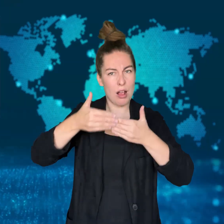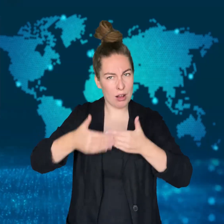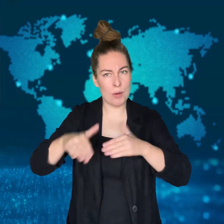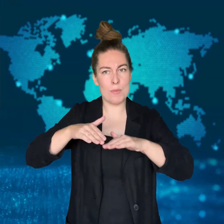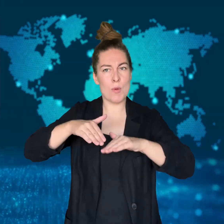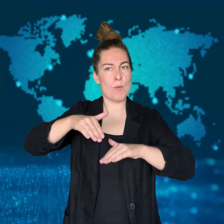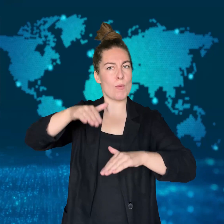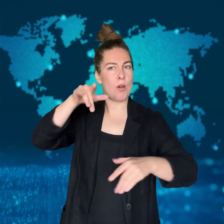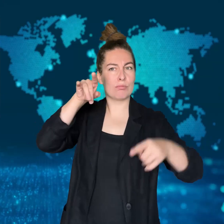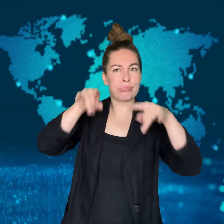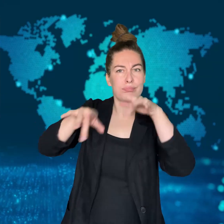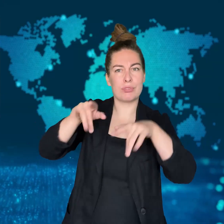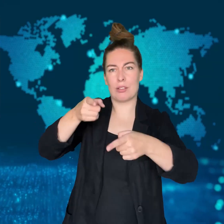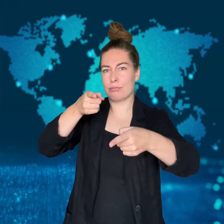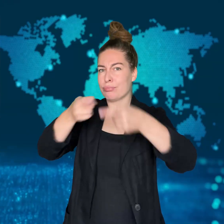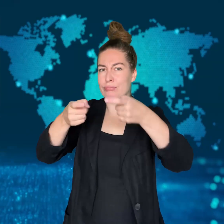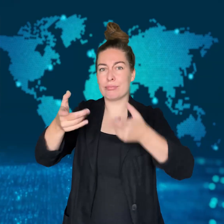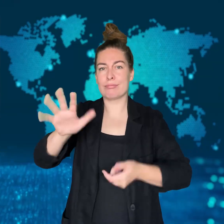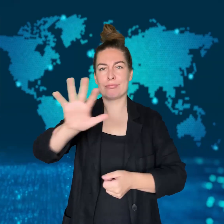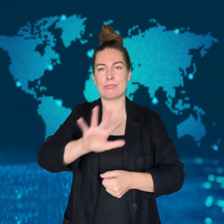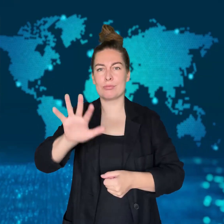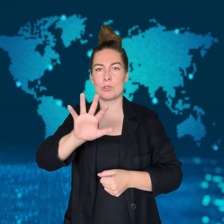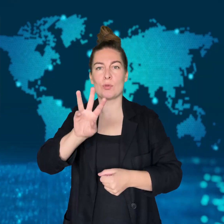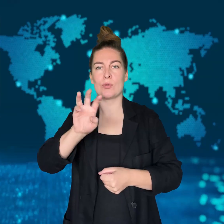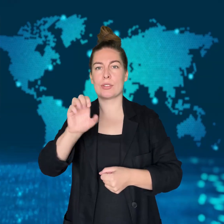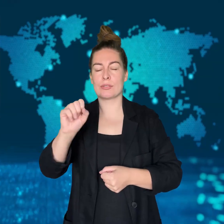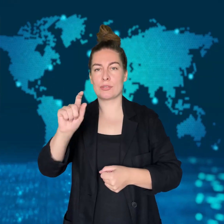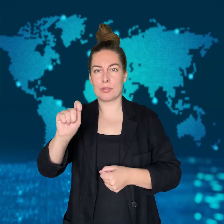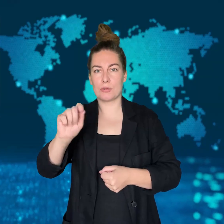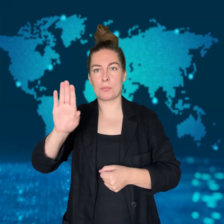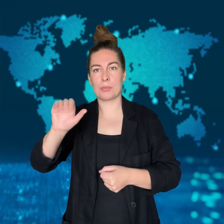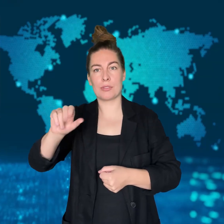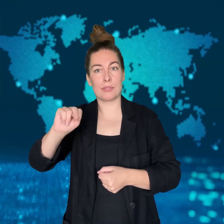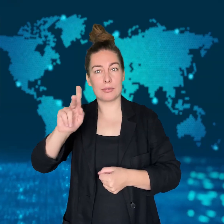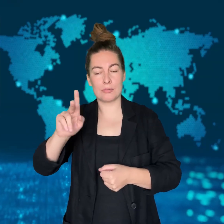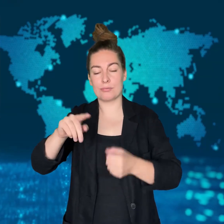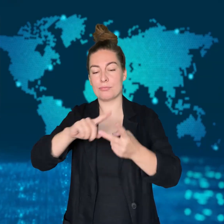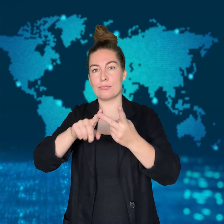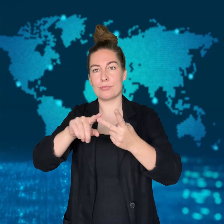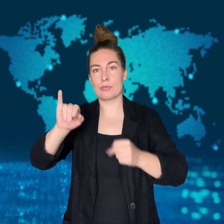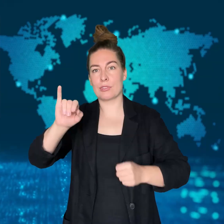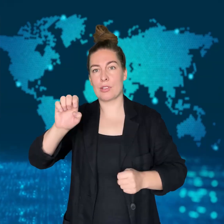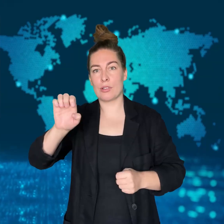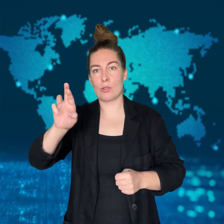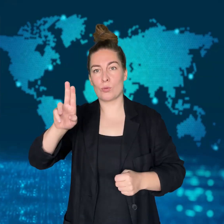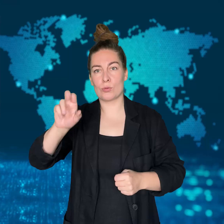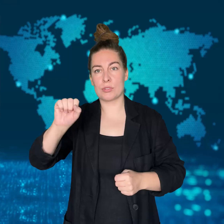The initial attack came when Hamas fighters crossed